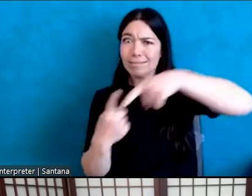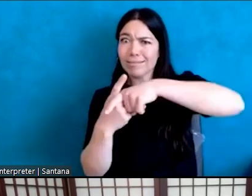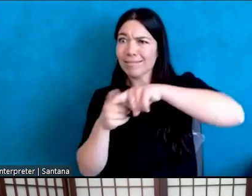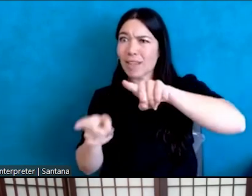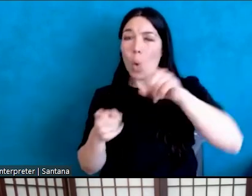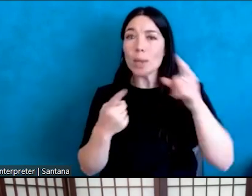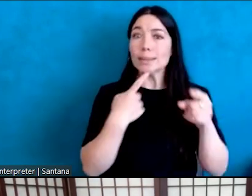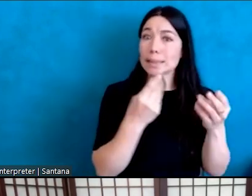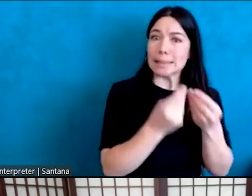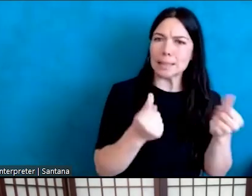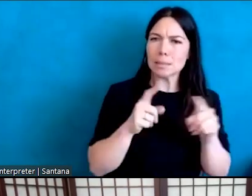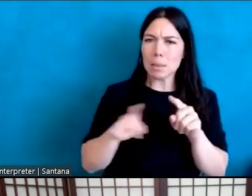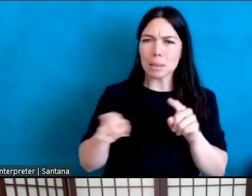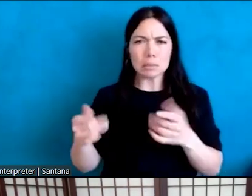This is a topic I'm going to get to shortly.